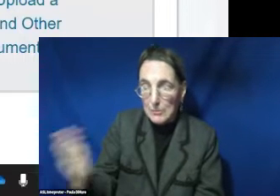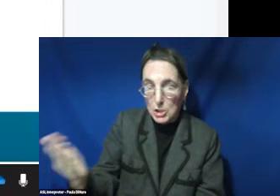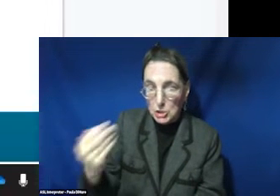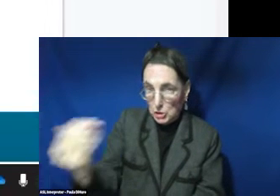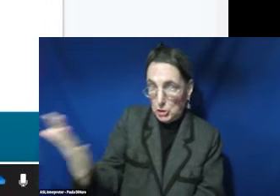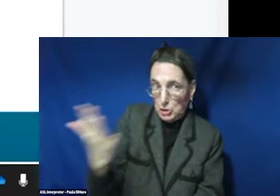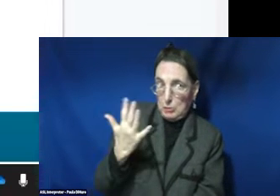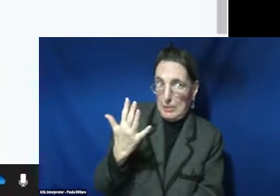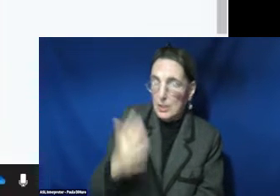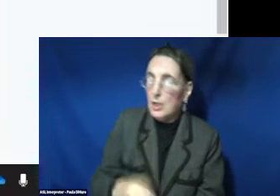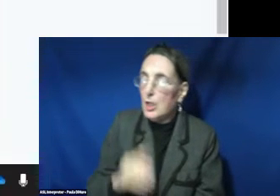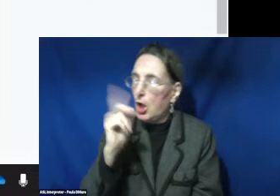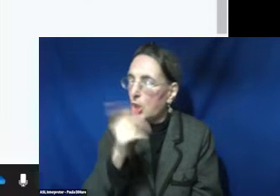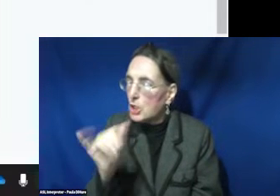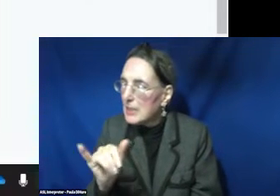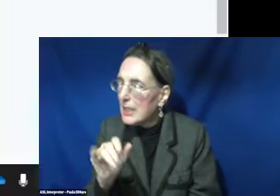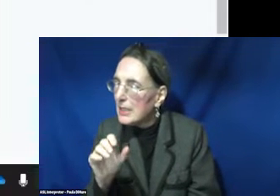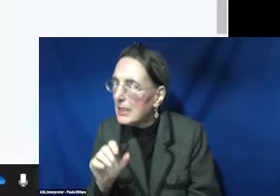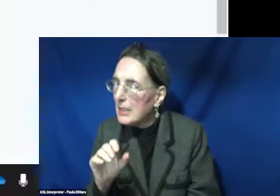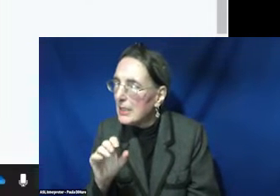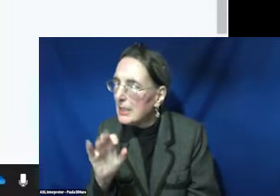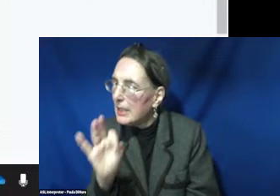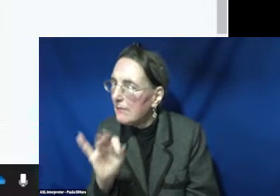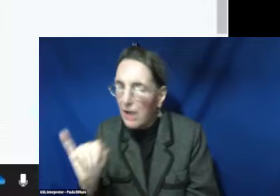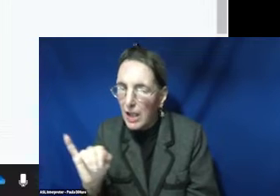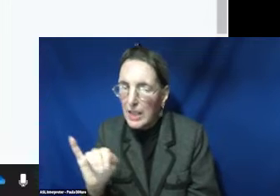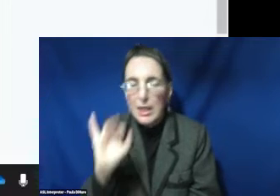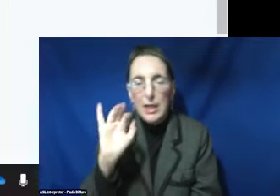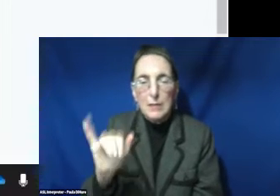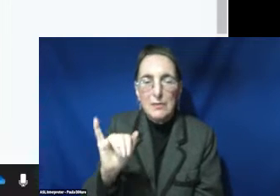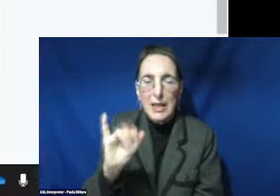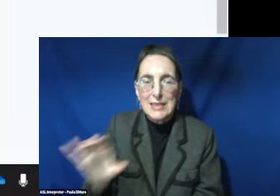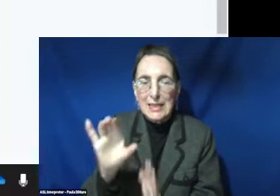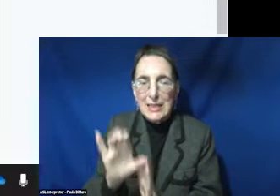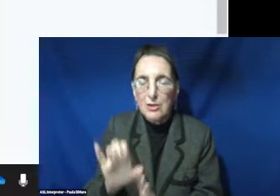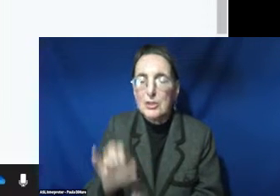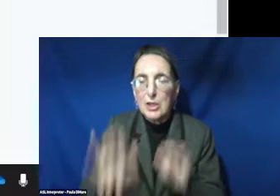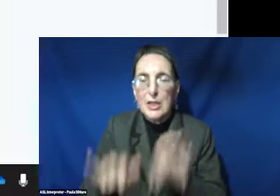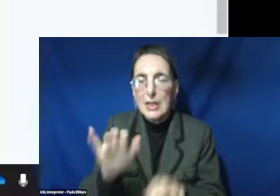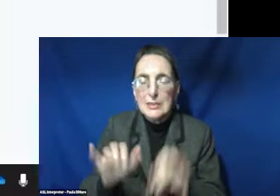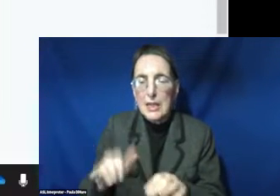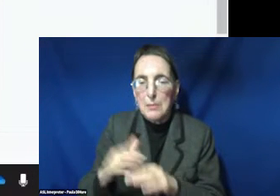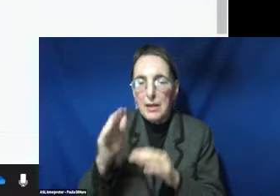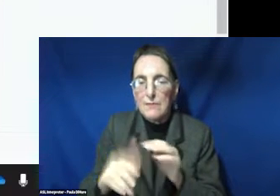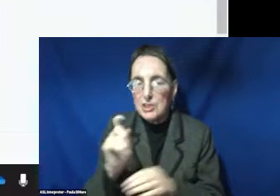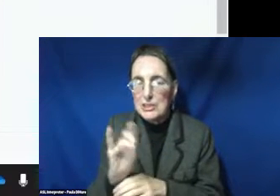but that's actually a FI character type by a Finish keyboard. And that was a invalid character that took forever to find.